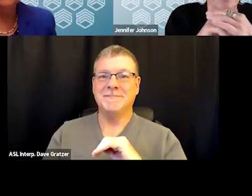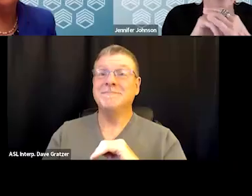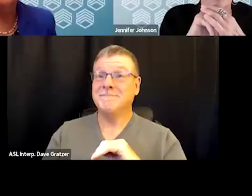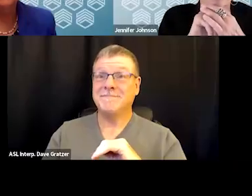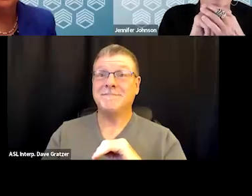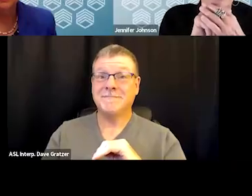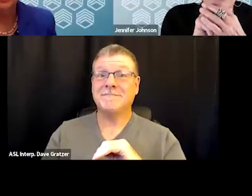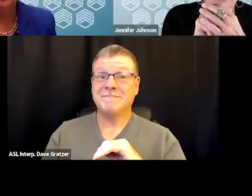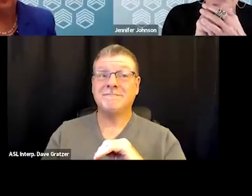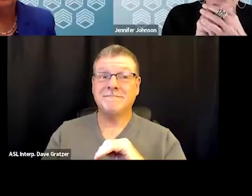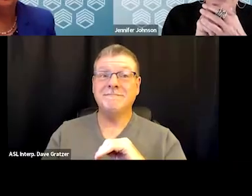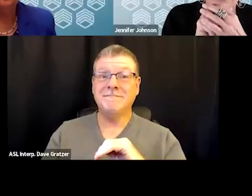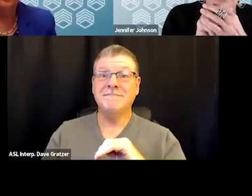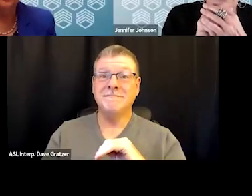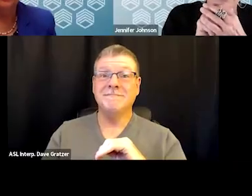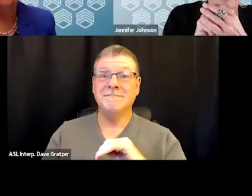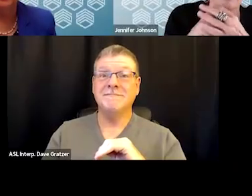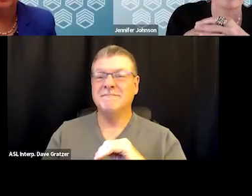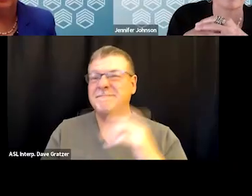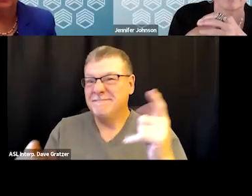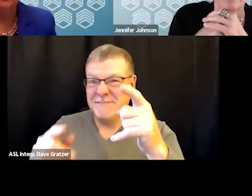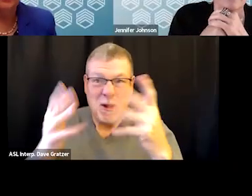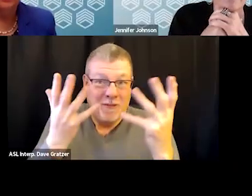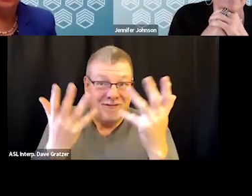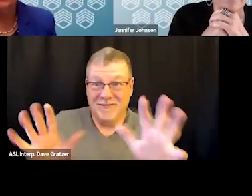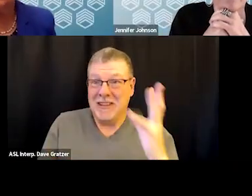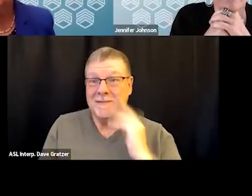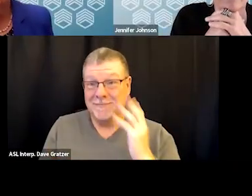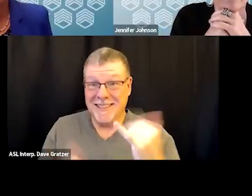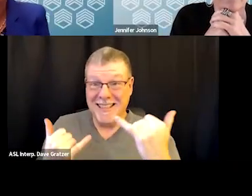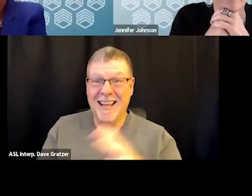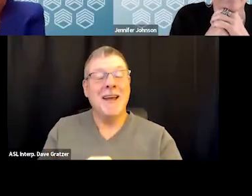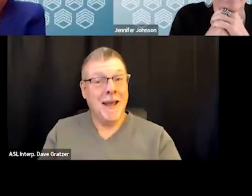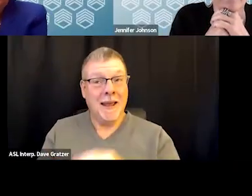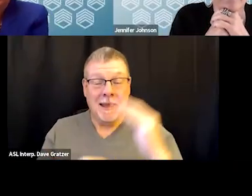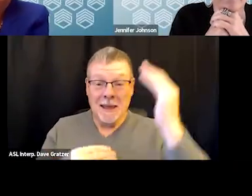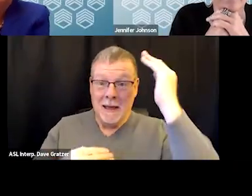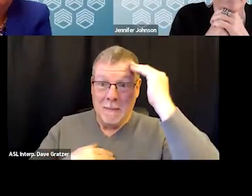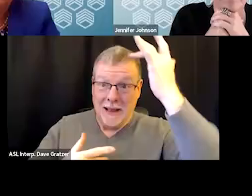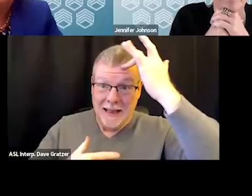Yeah, mental illness, as you've probably figured out by now, is very, very complex.